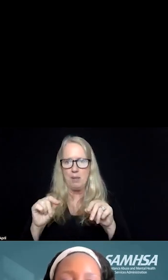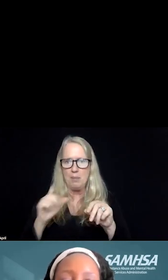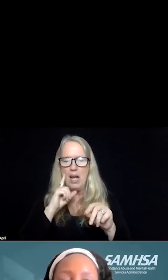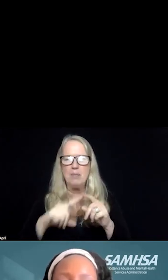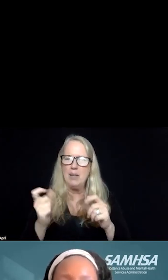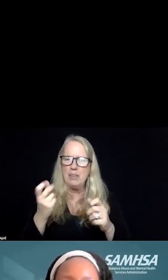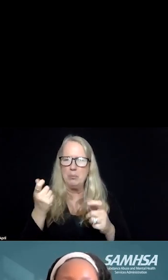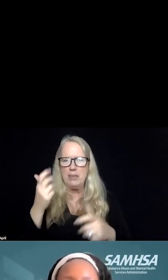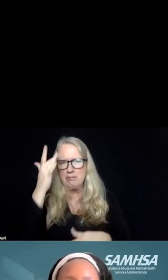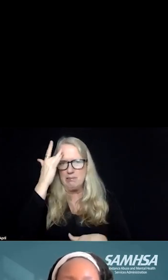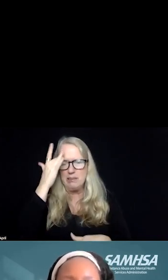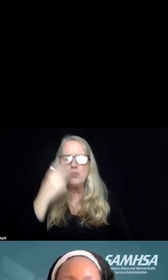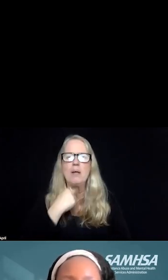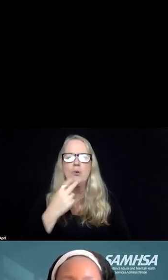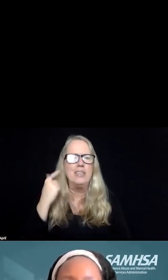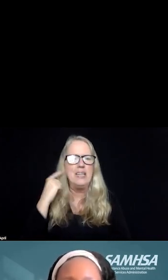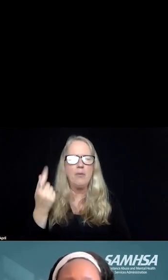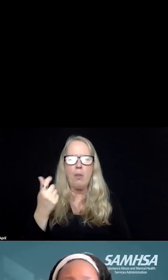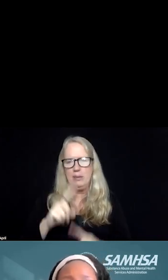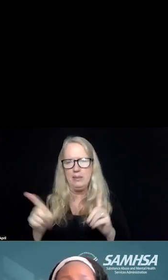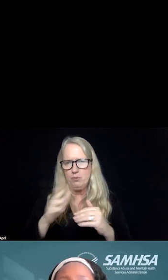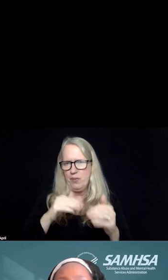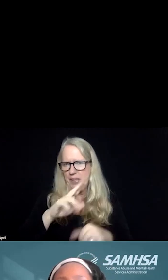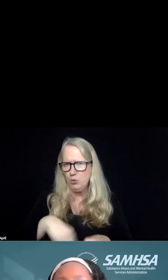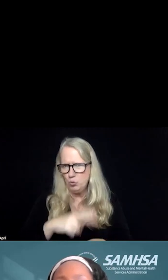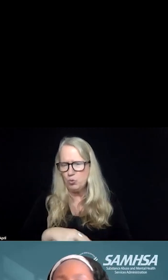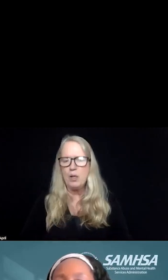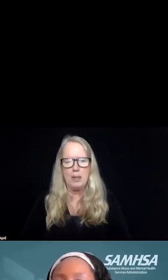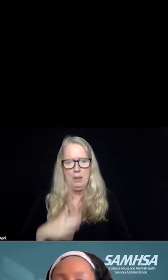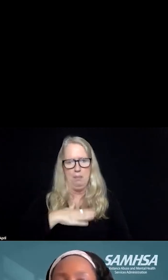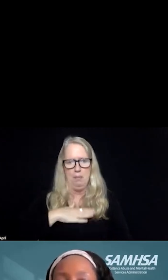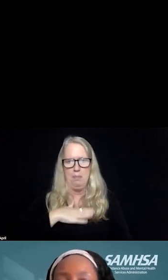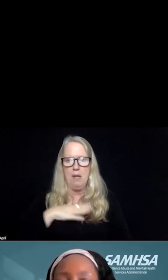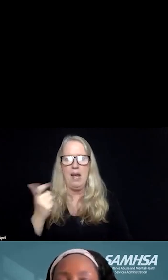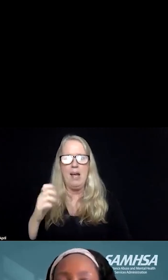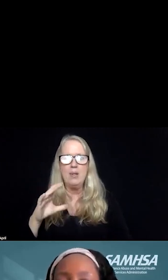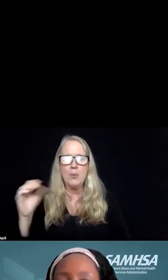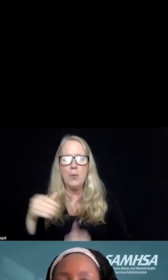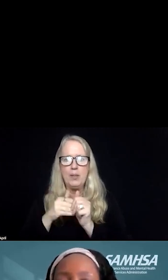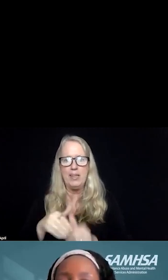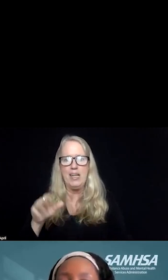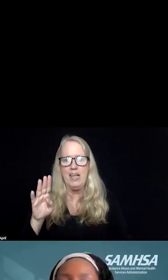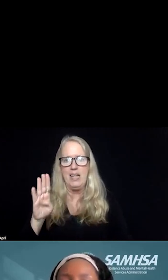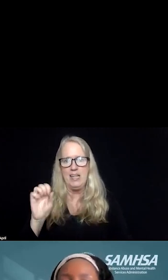MY VOICE PROBABLY SOUNDS DIFFERENT THAN USUALLY AND MY CO-LEAD IS A